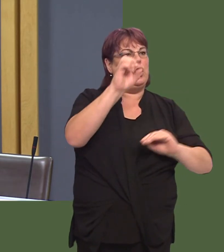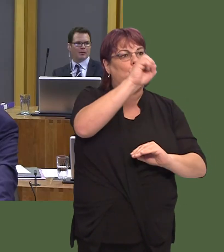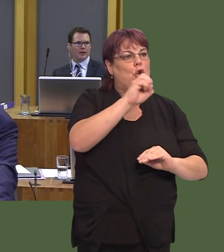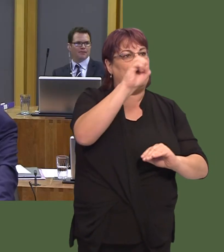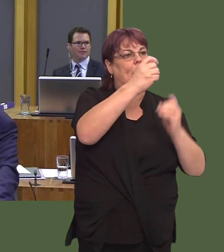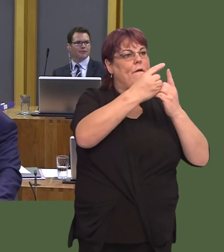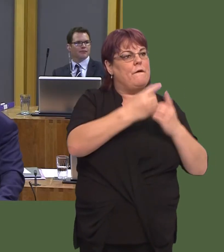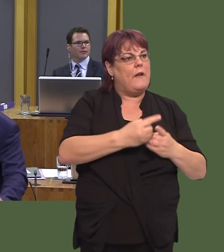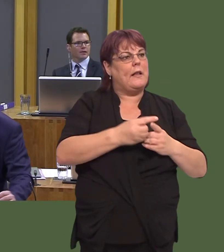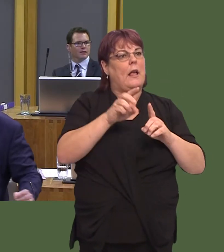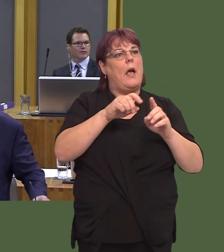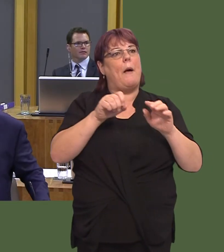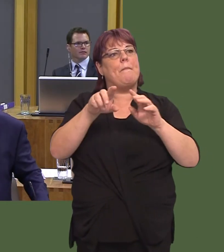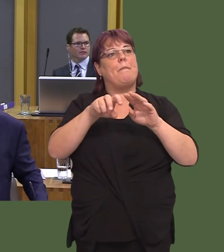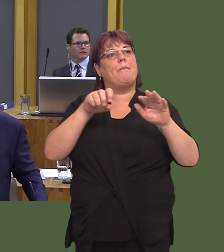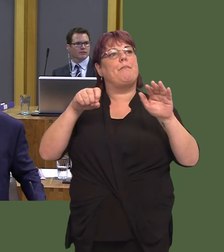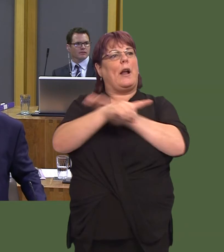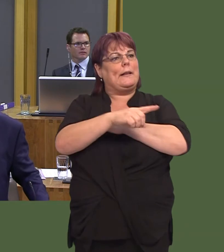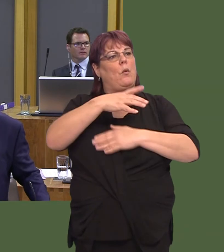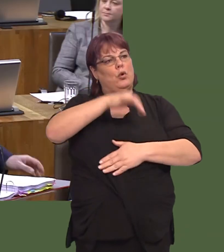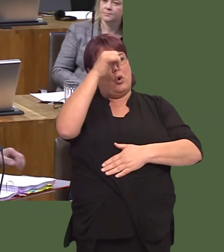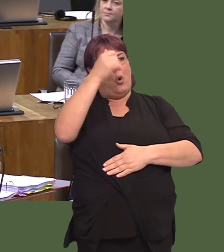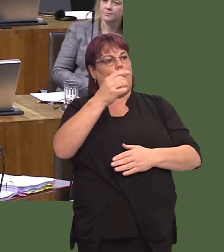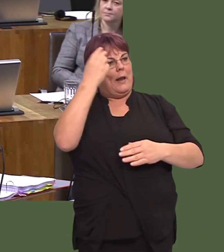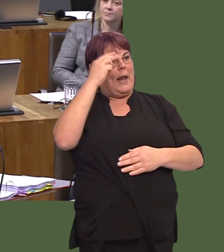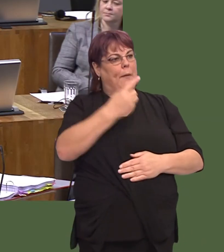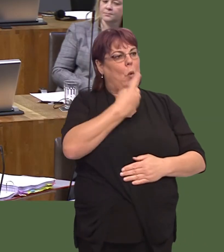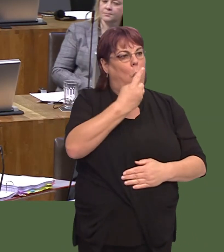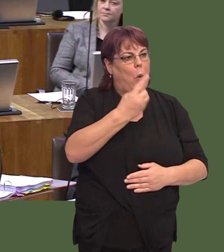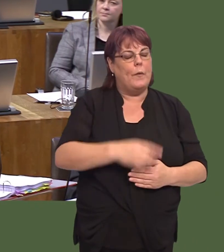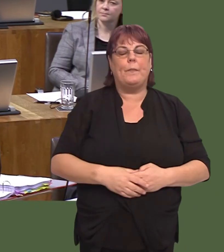Carwyn Jones: First of all, the EU Charter of Fundamental Rights contains rights and